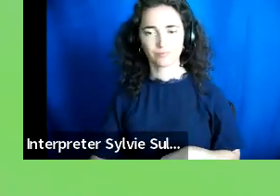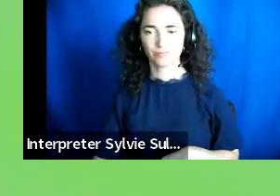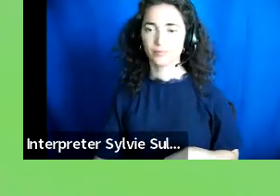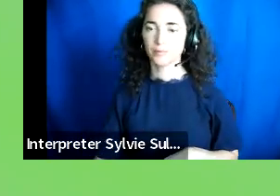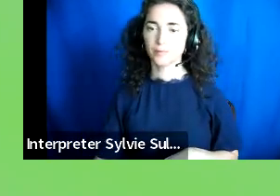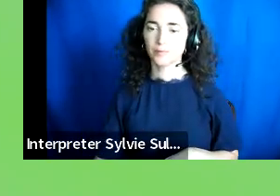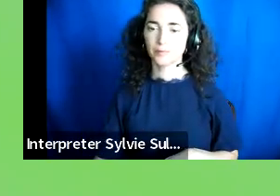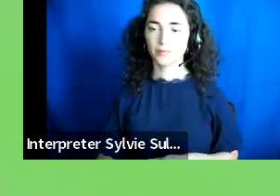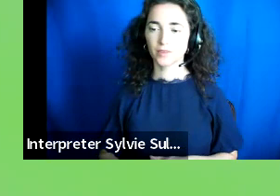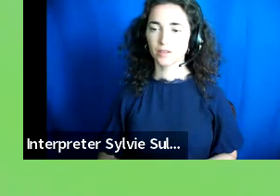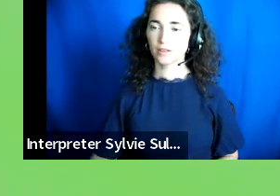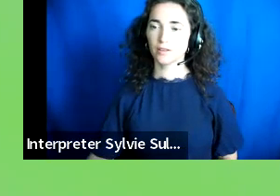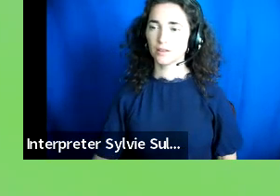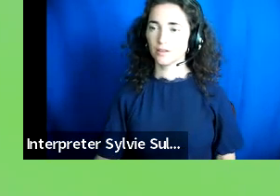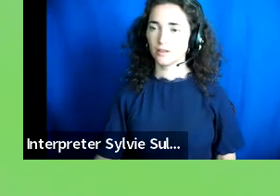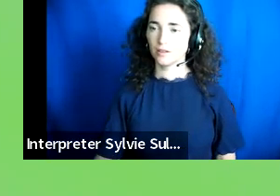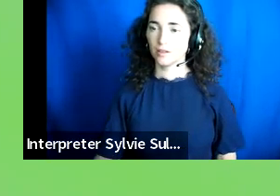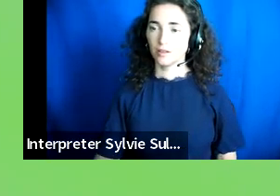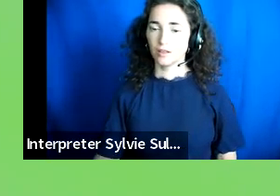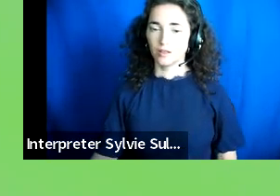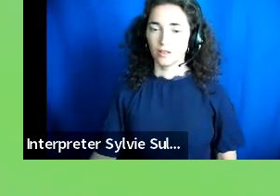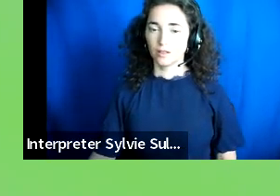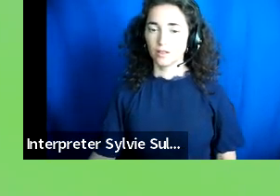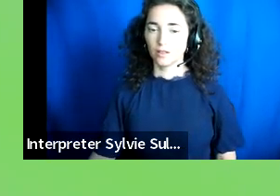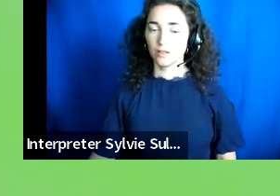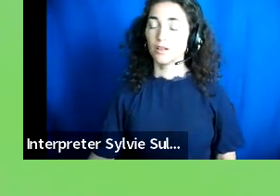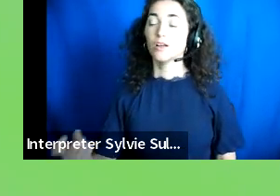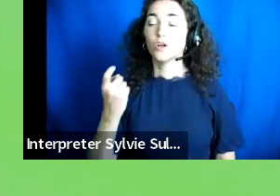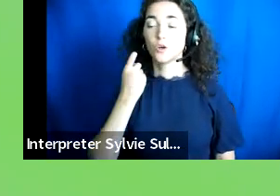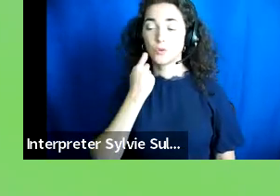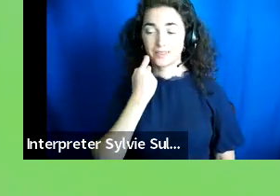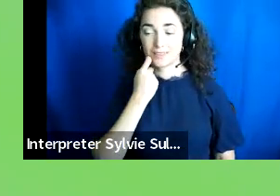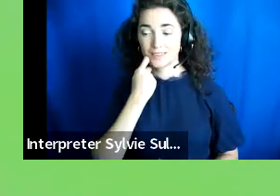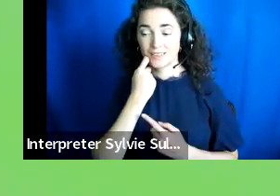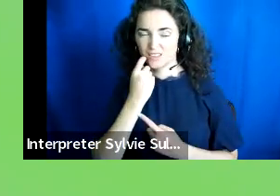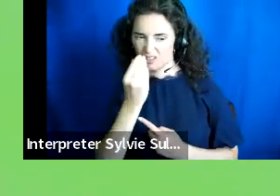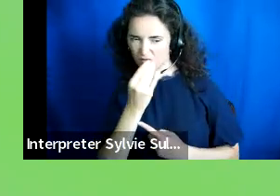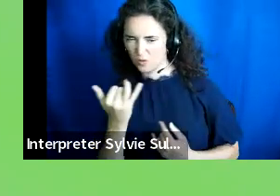as you'll hear more about today in 3 30 to 4 30 sessions.